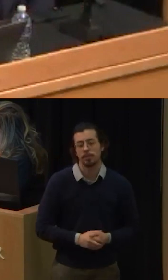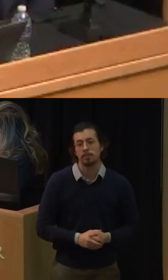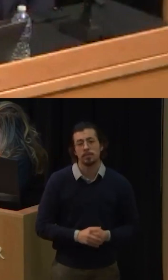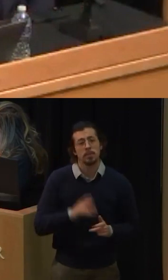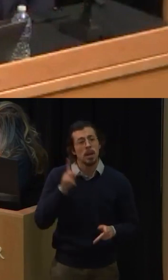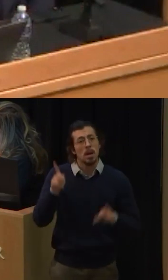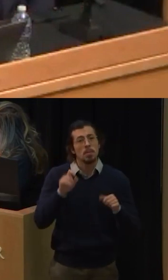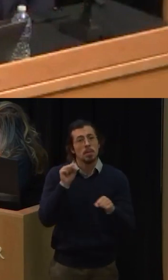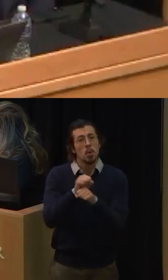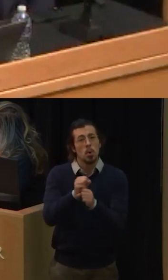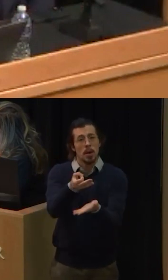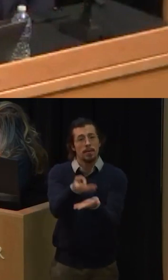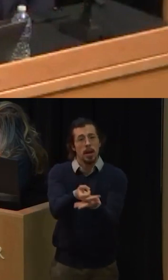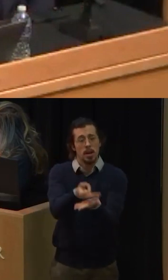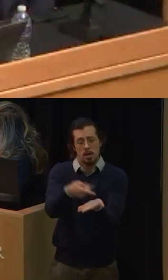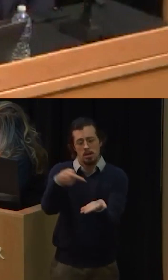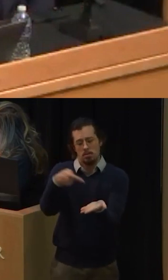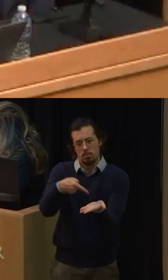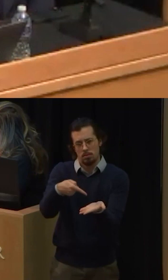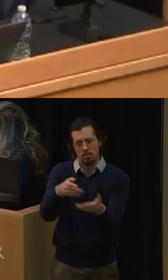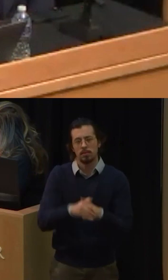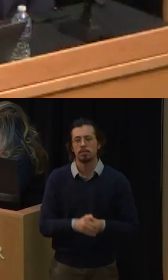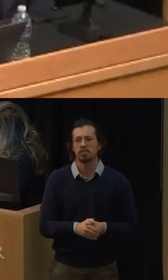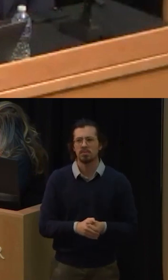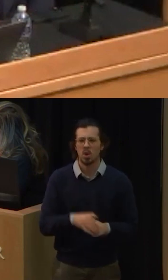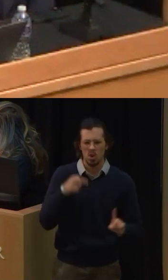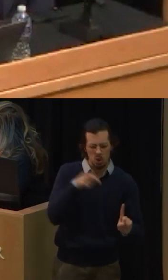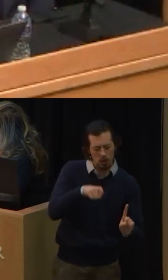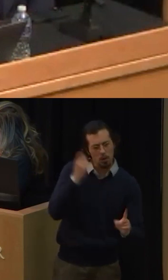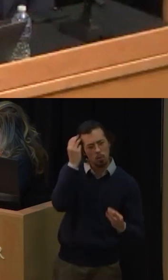People who are working in finance, "How do I need to advise